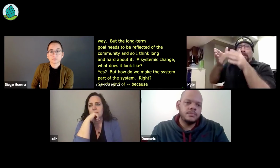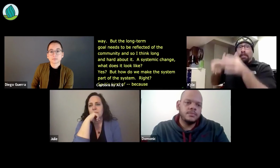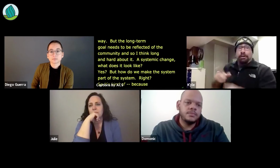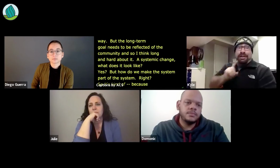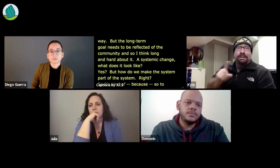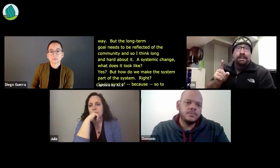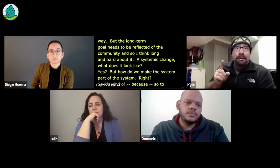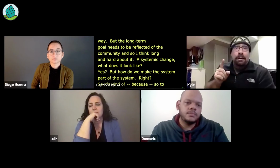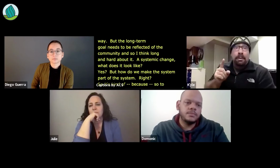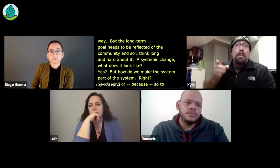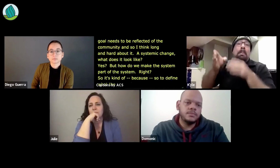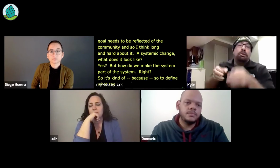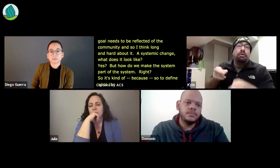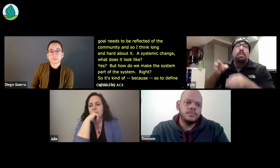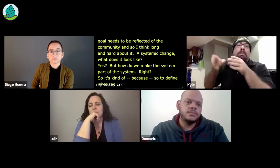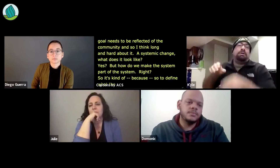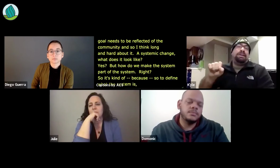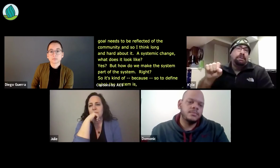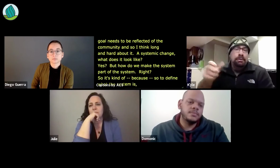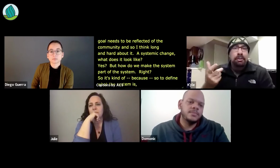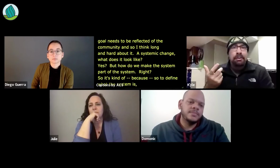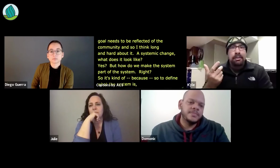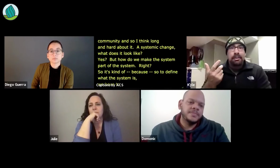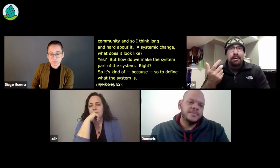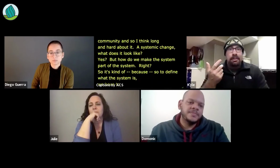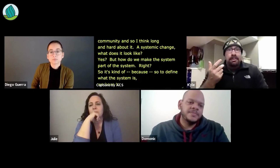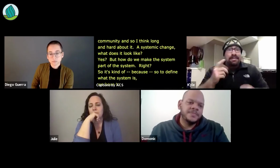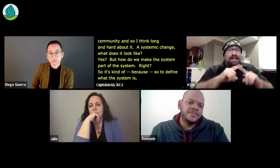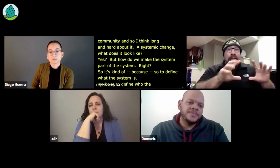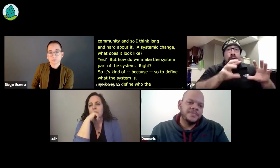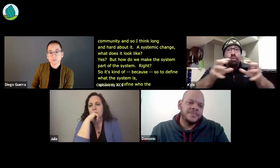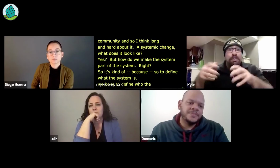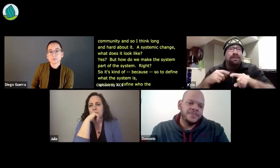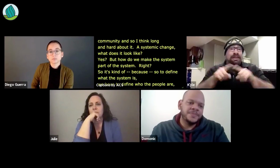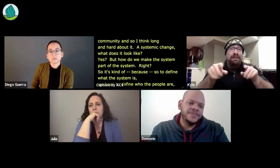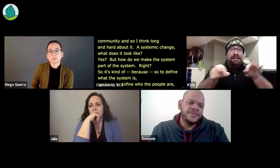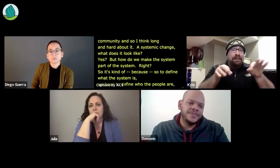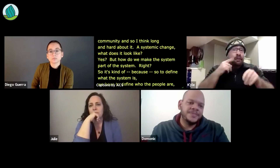person or persons. And so different groups have different definitions for the same exact thing.